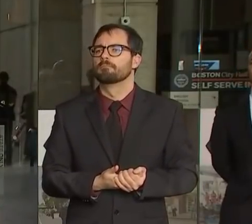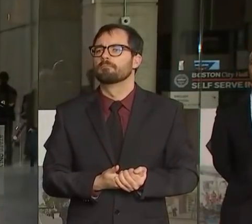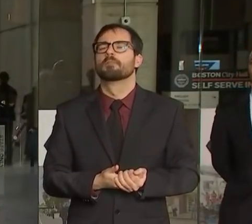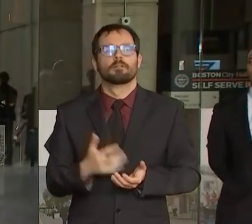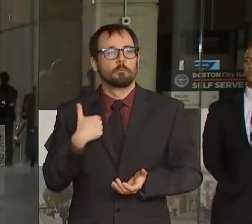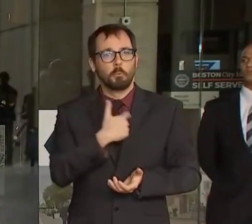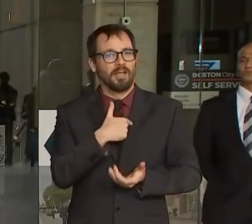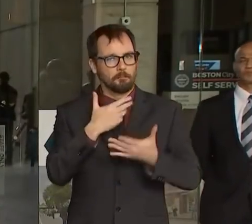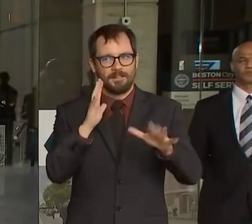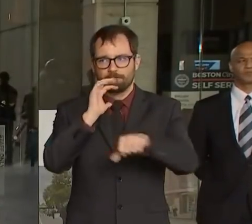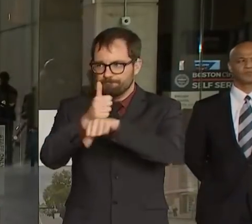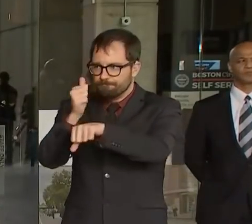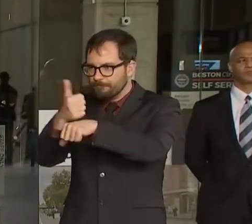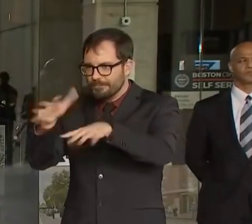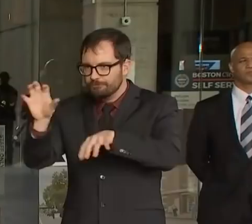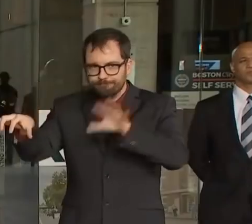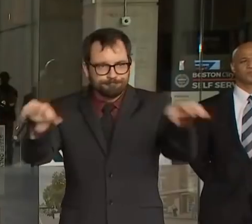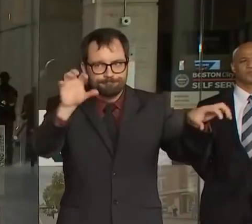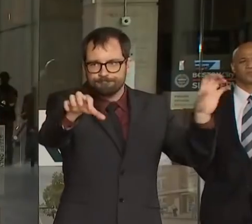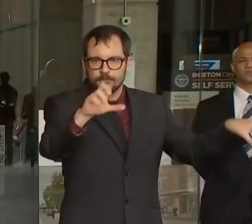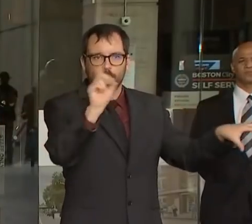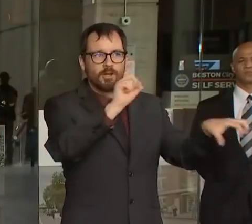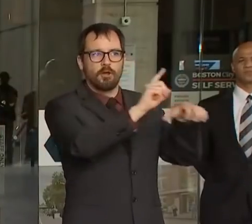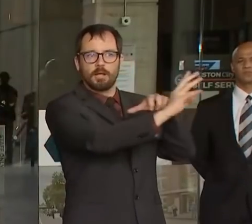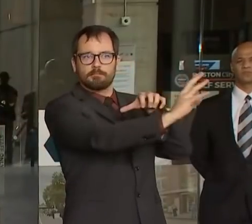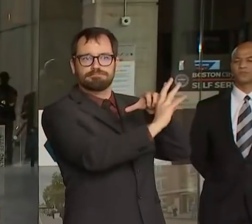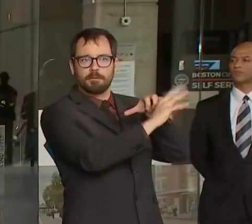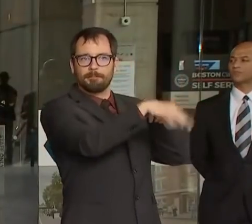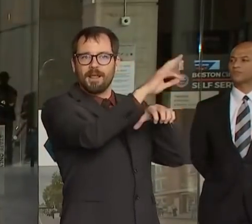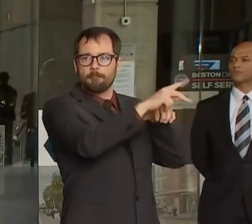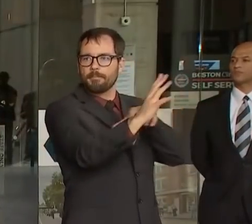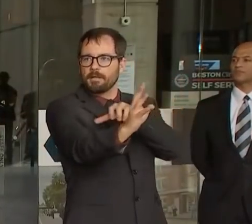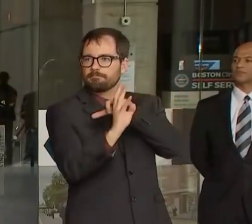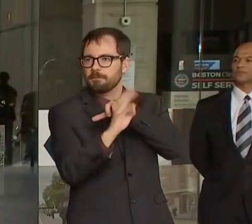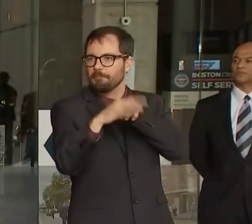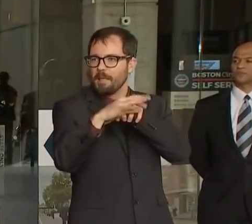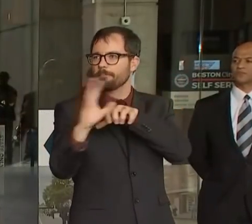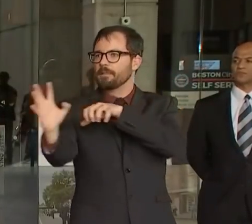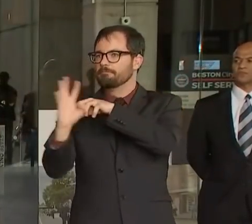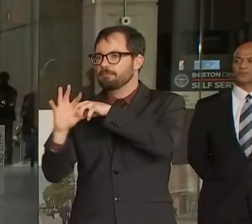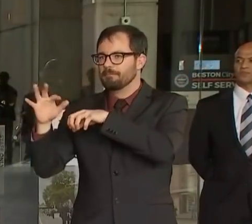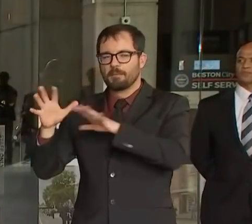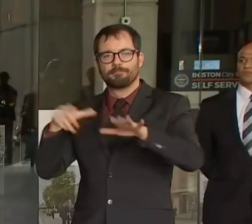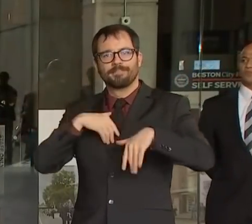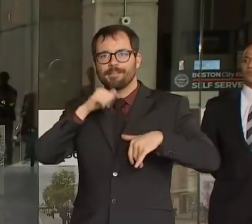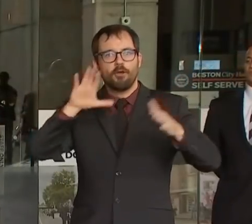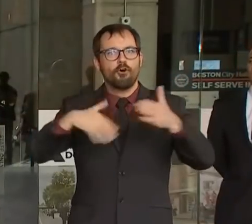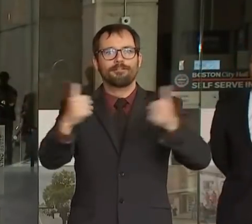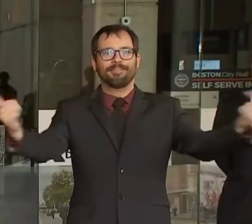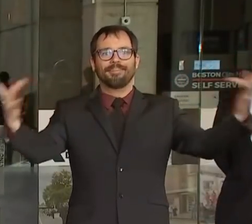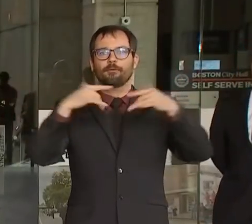WE DO NOT WANT TO HAVE HUNDREDS OF PEOPLE SHOW UP AND LOCATIONS. WE ARE BREAKING THE LOCATIONS DOWN. THERE BROKEN DOWN INTO SECTIONS